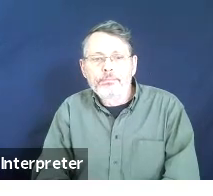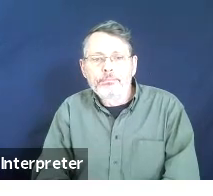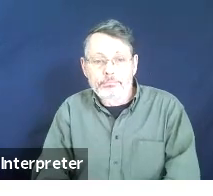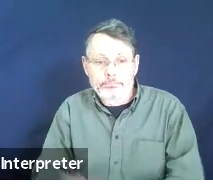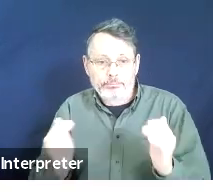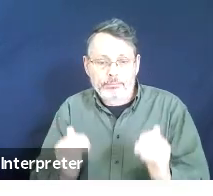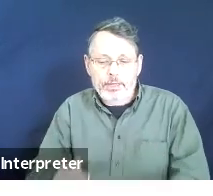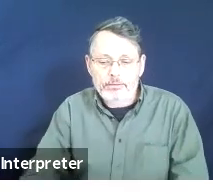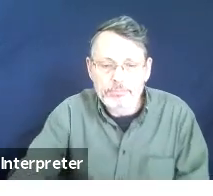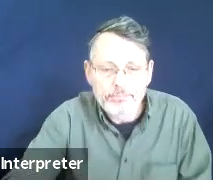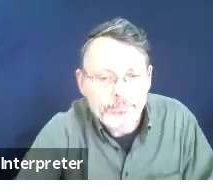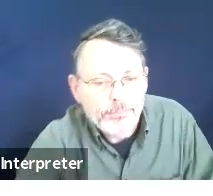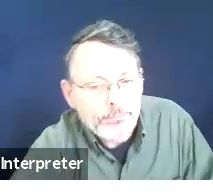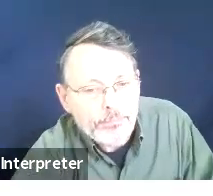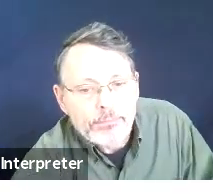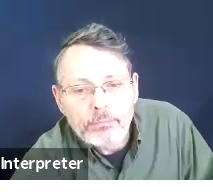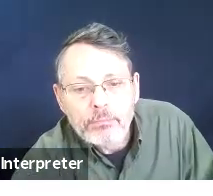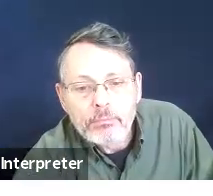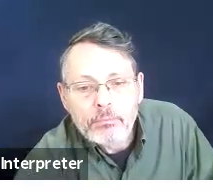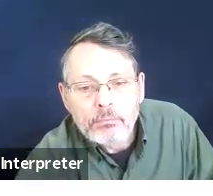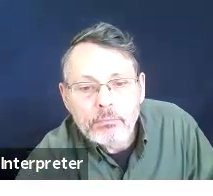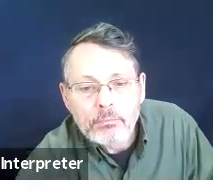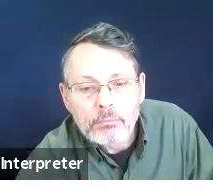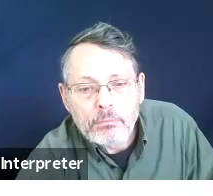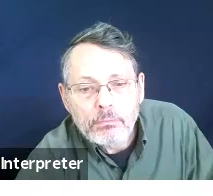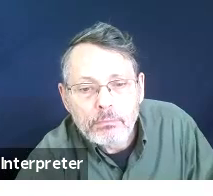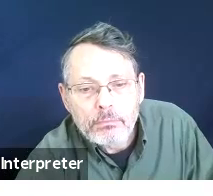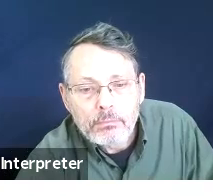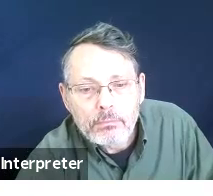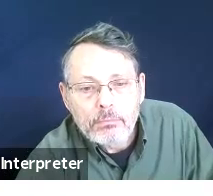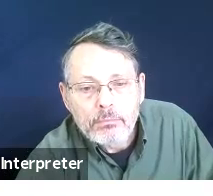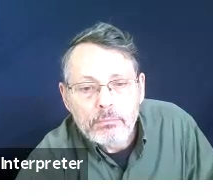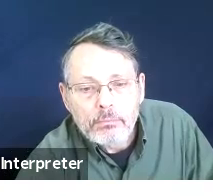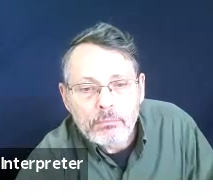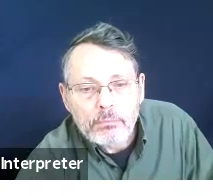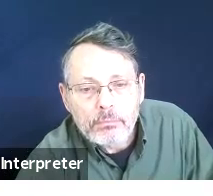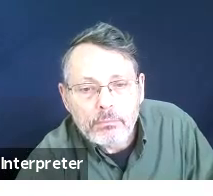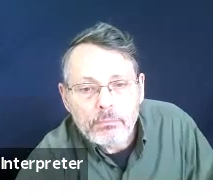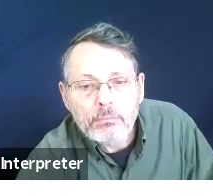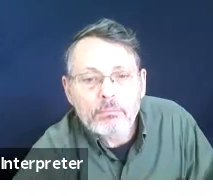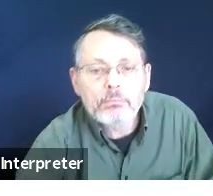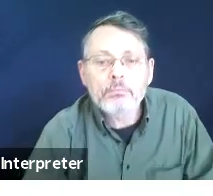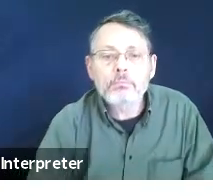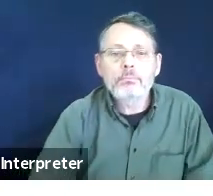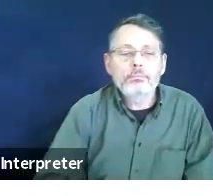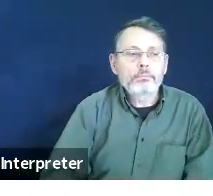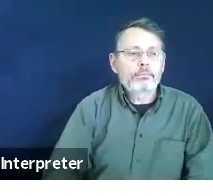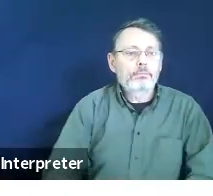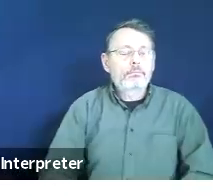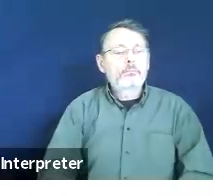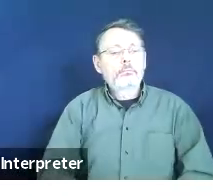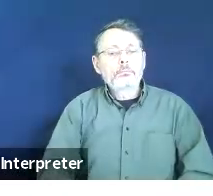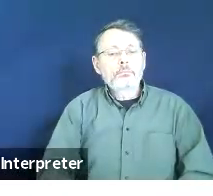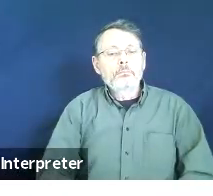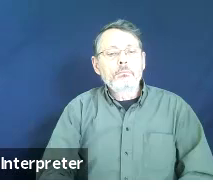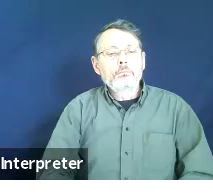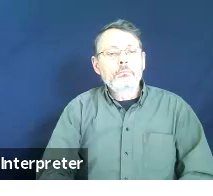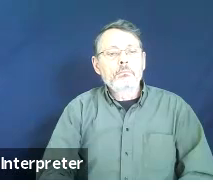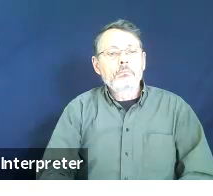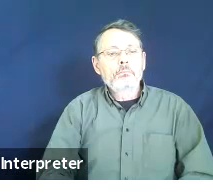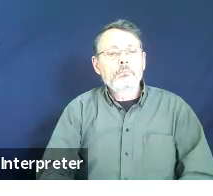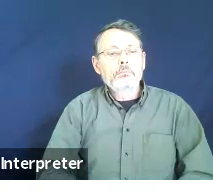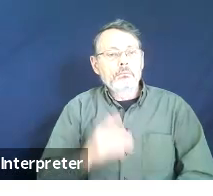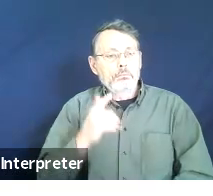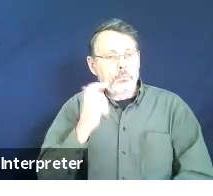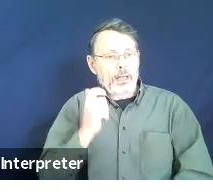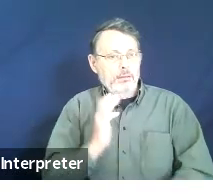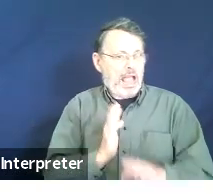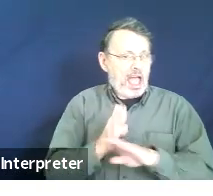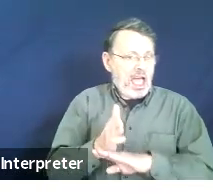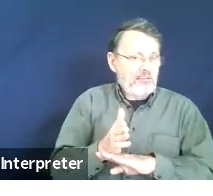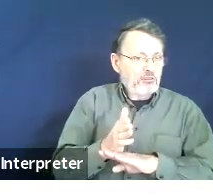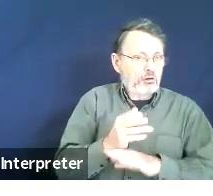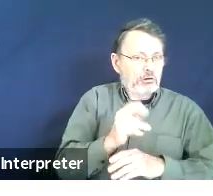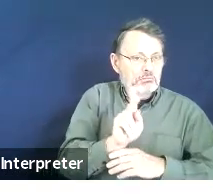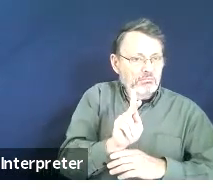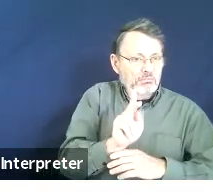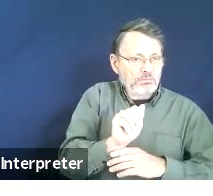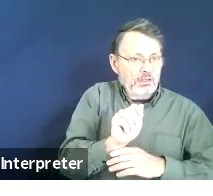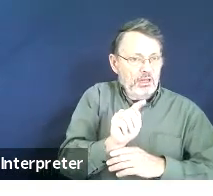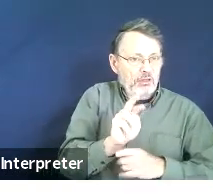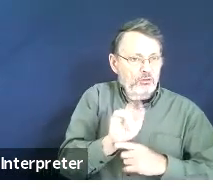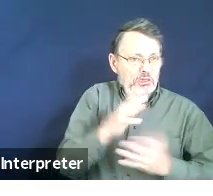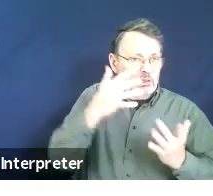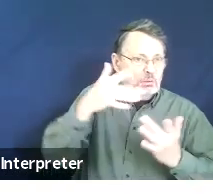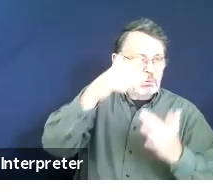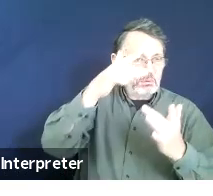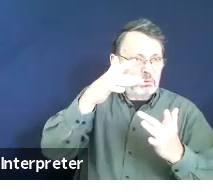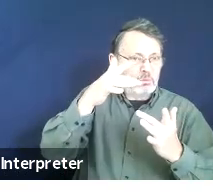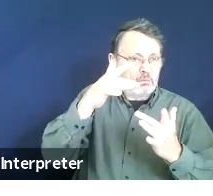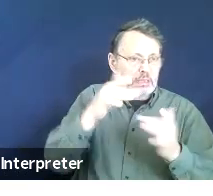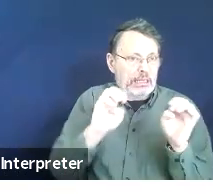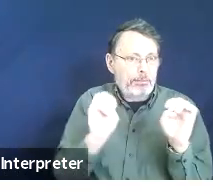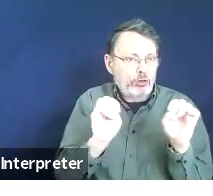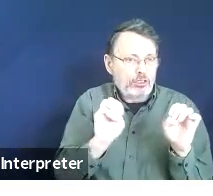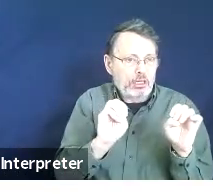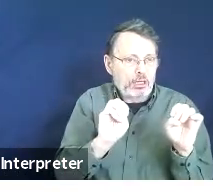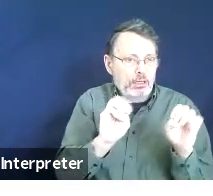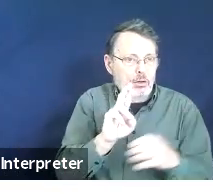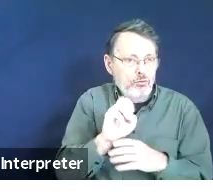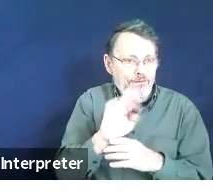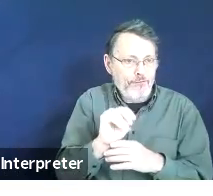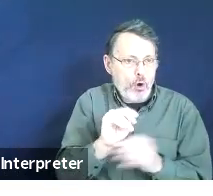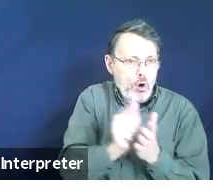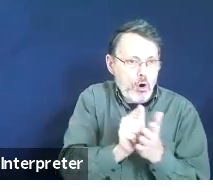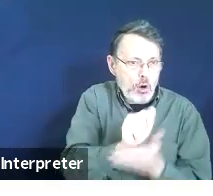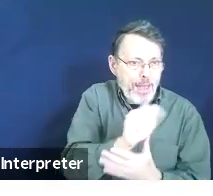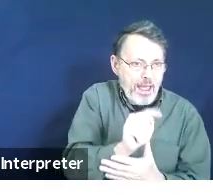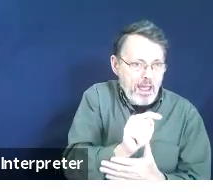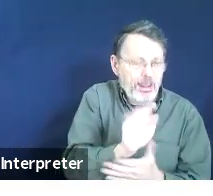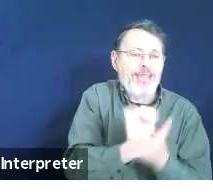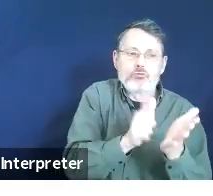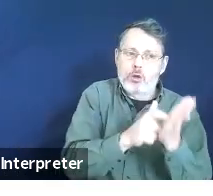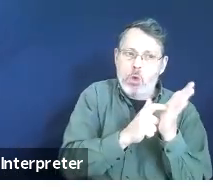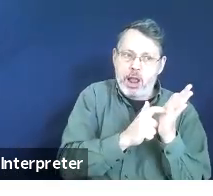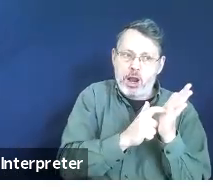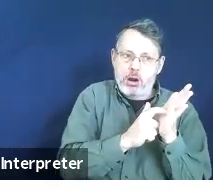please. Because of the post Katrina emergency reform act, it required the Office of Disability